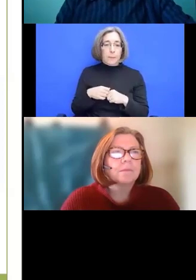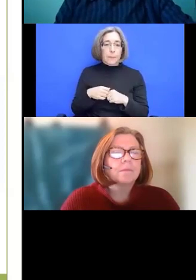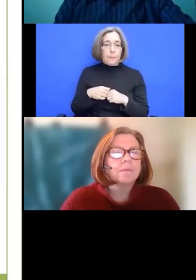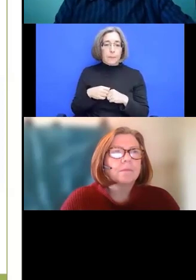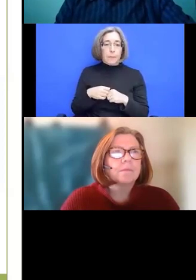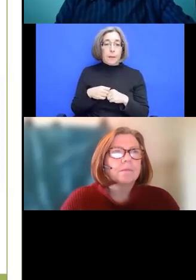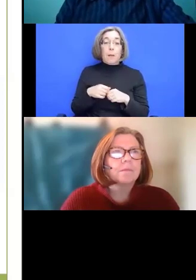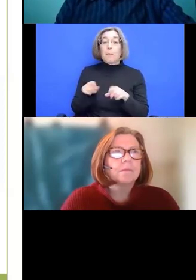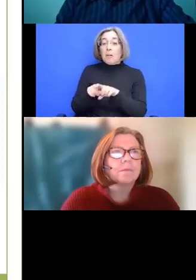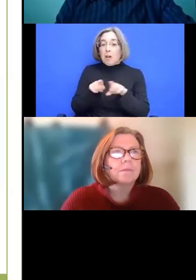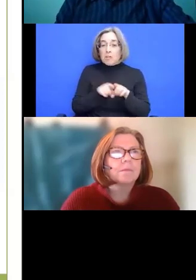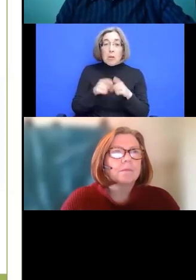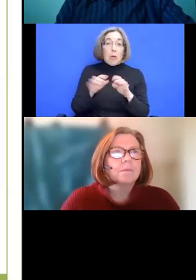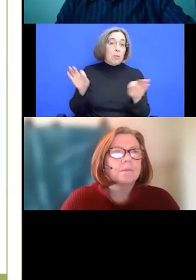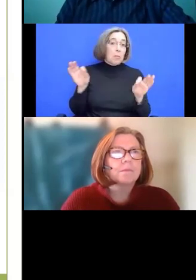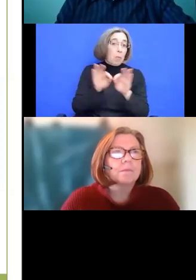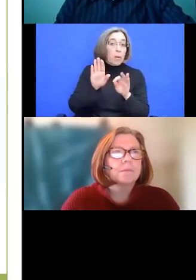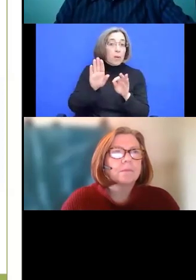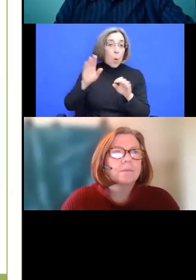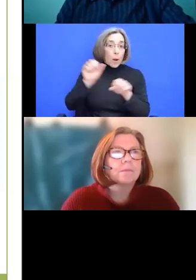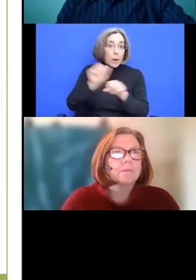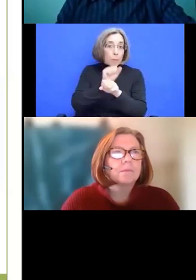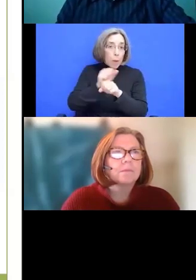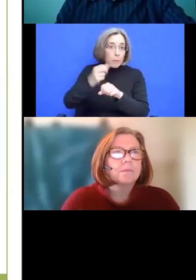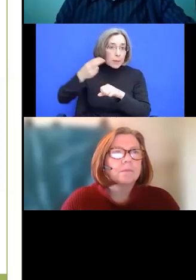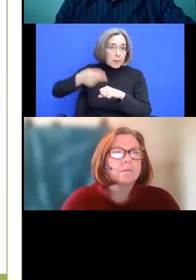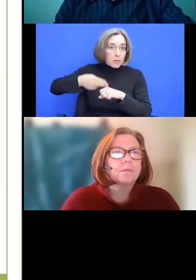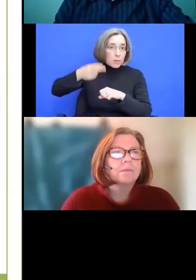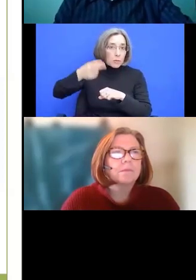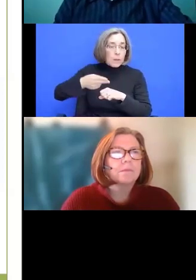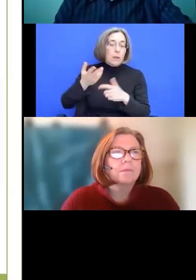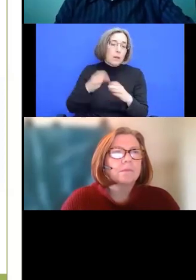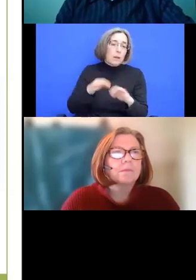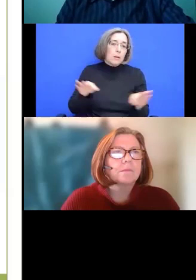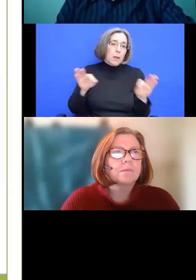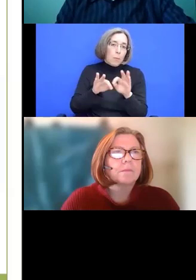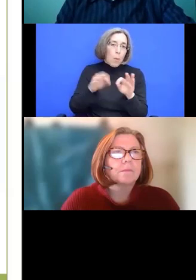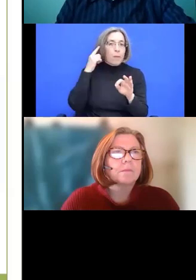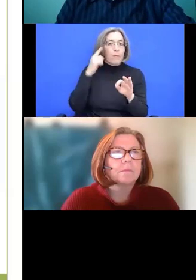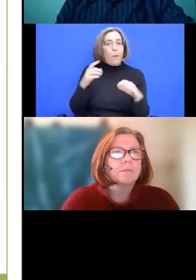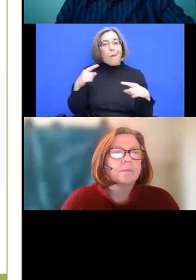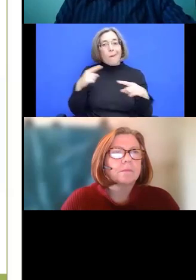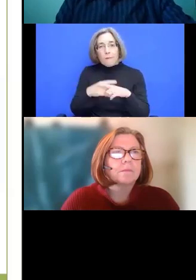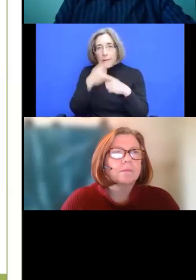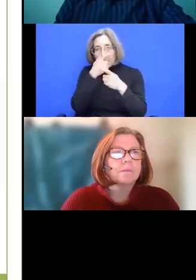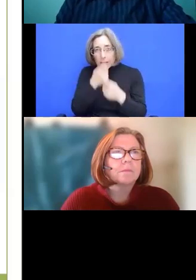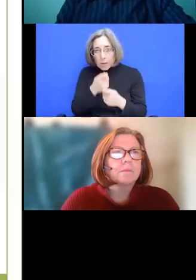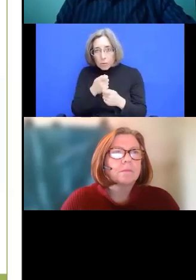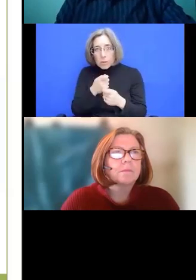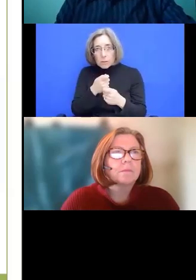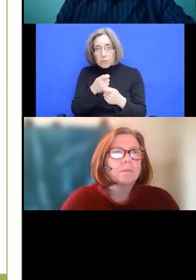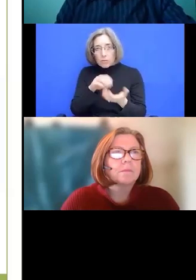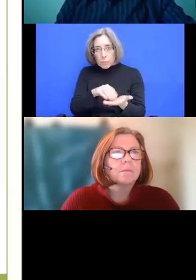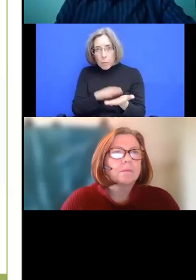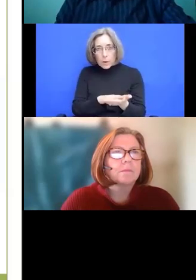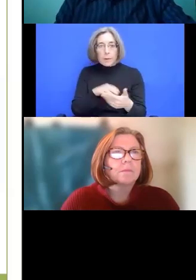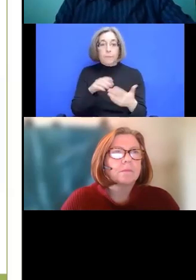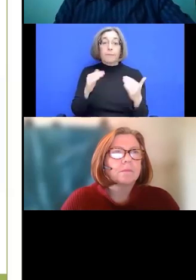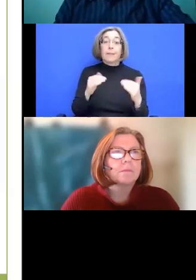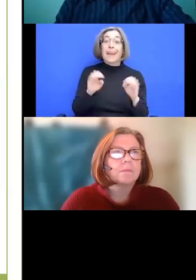are things like your employment history. And this is important for conflict of interest reporting. Your education is super important.